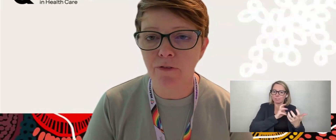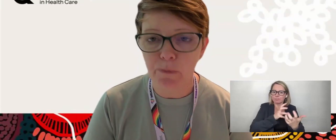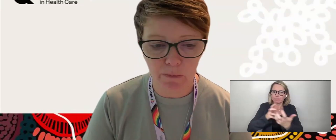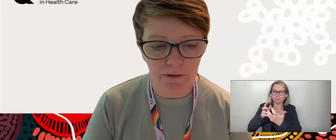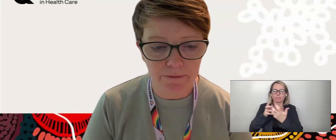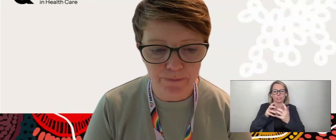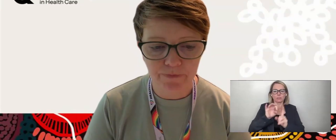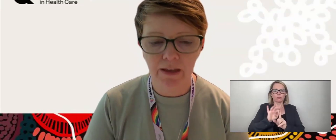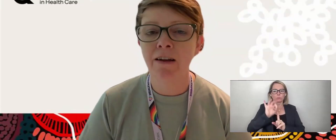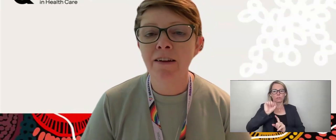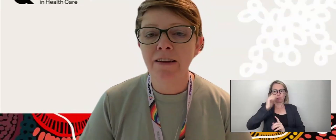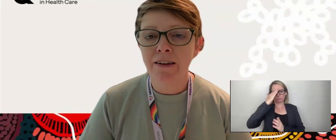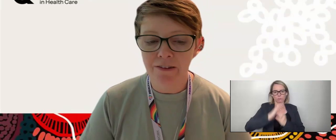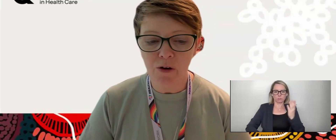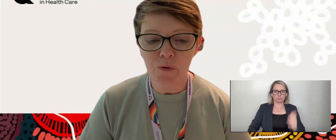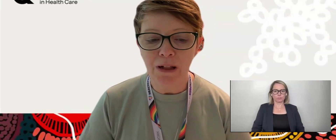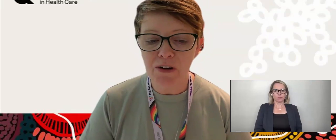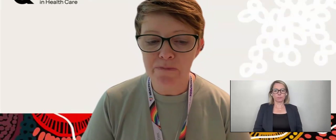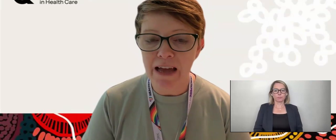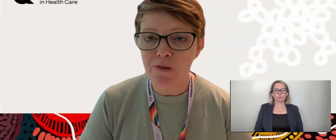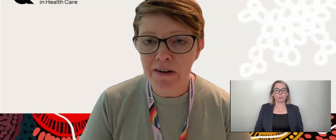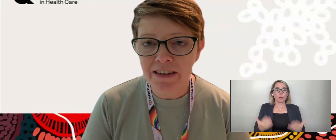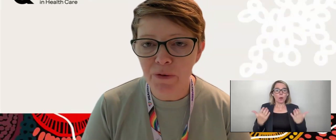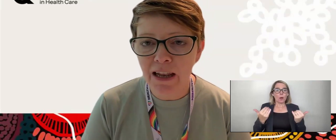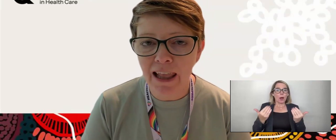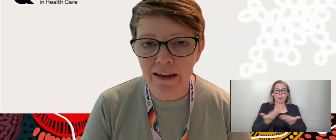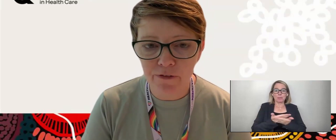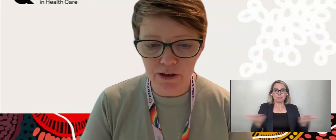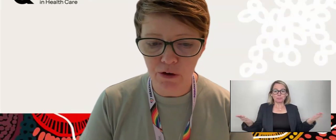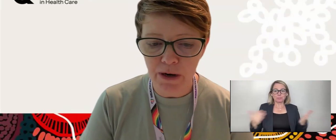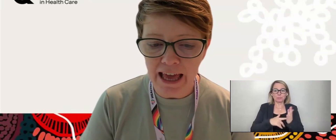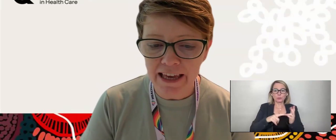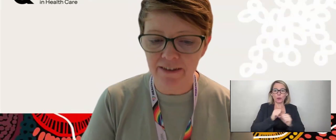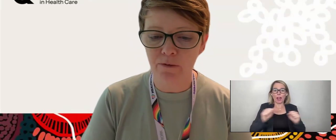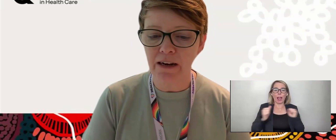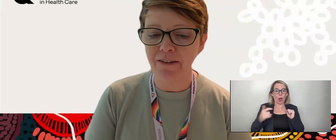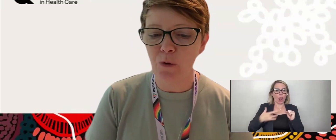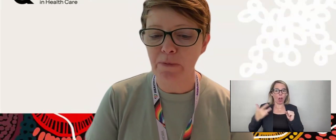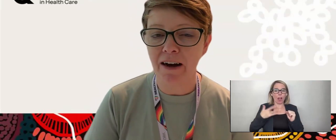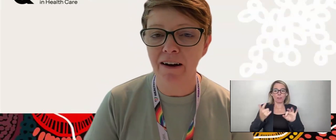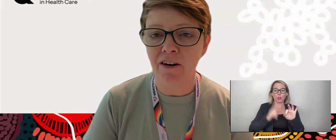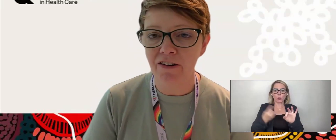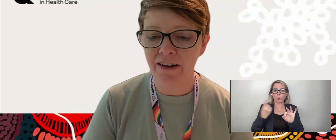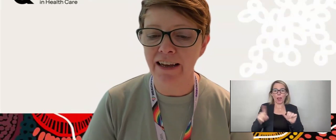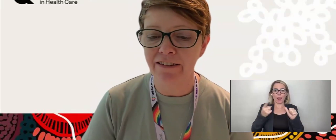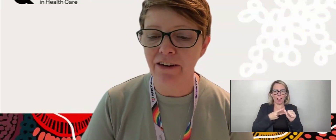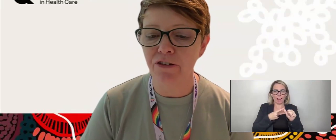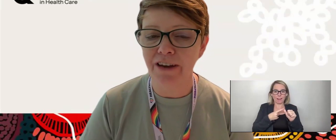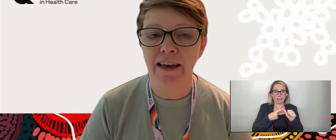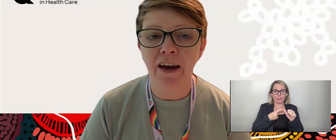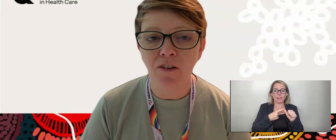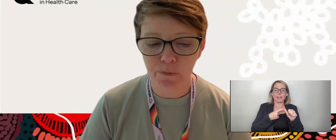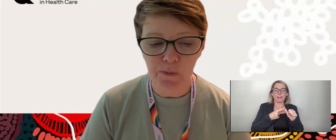for people. So, welcome everybody to our live Q&A as part of this webinar on International Day of